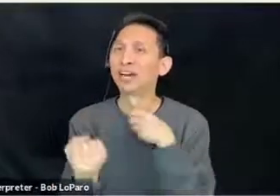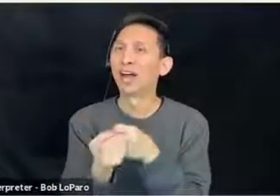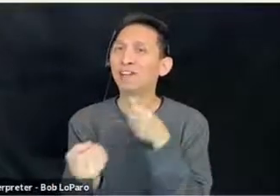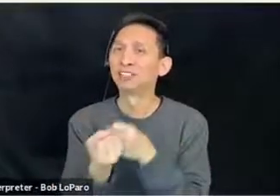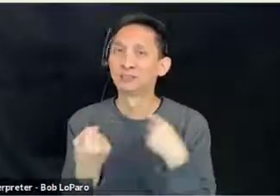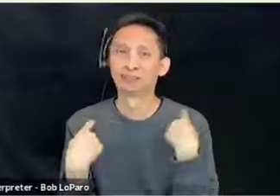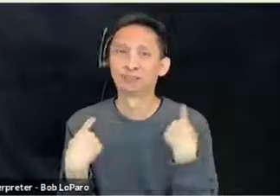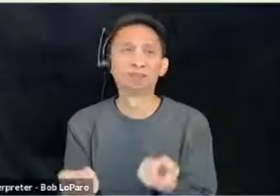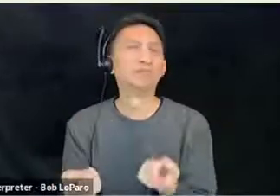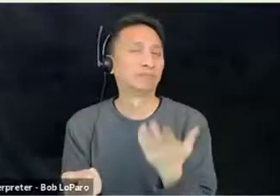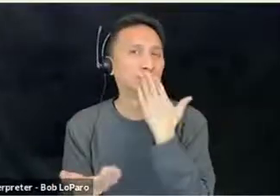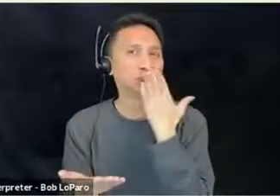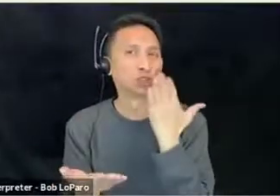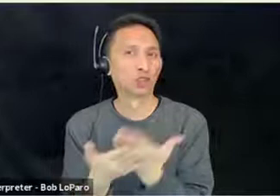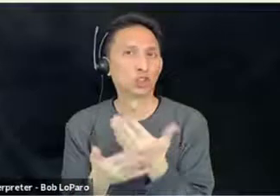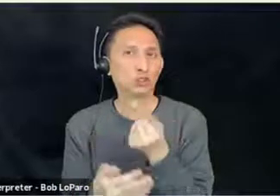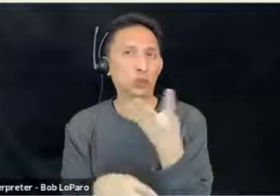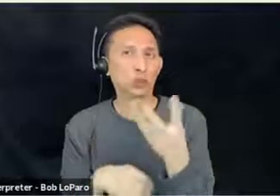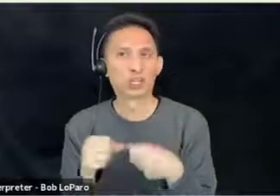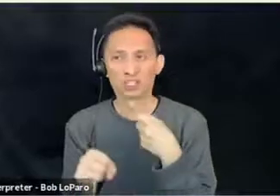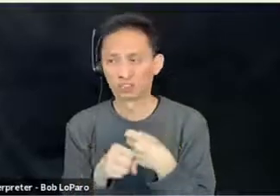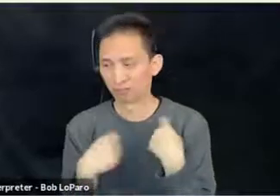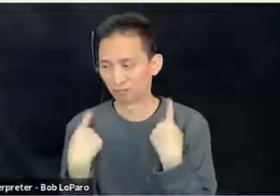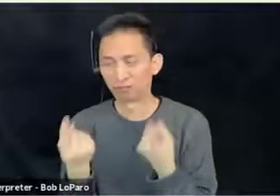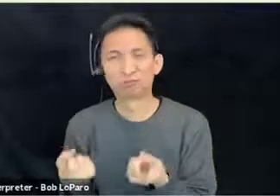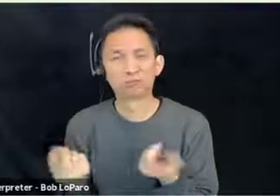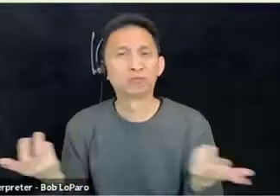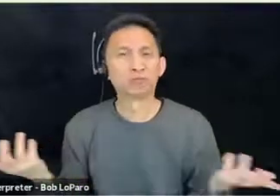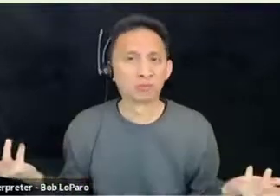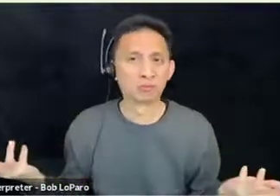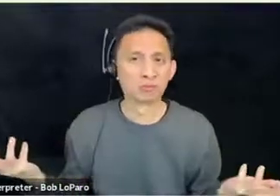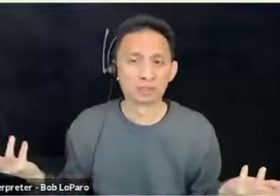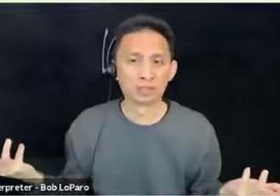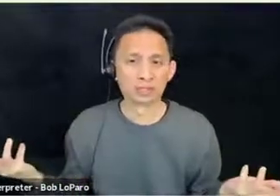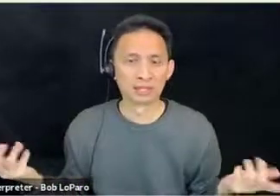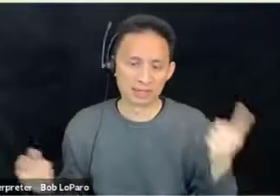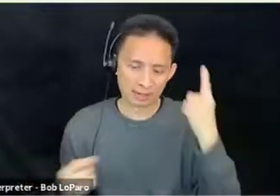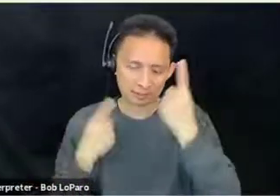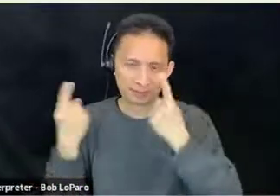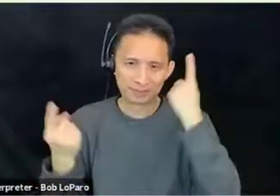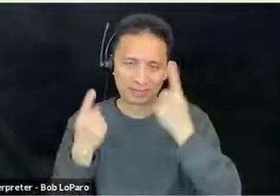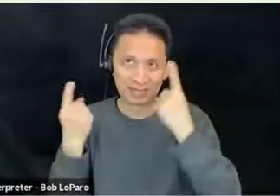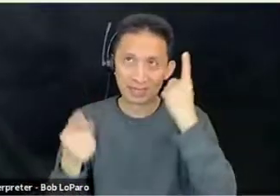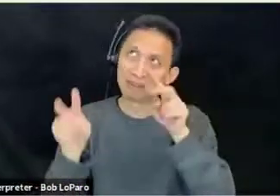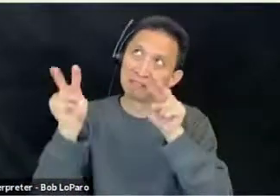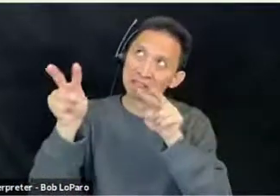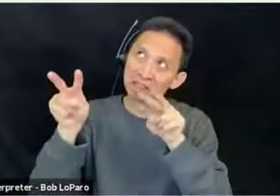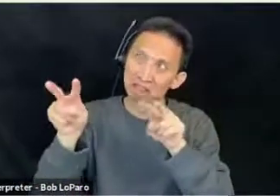And, you know, looking forward who knows what 2021 will will bring,